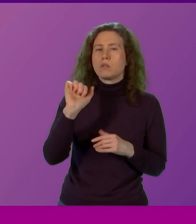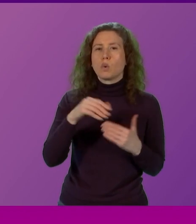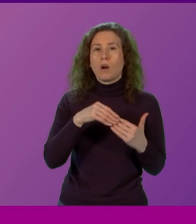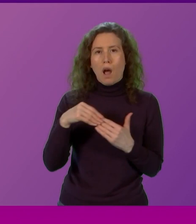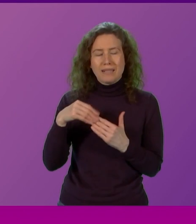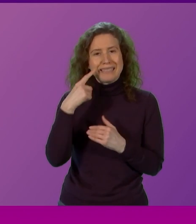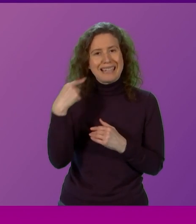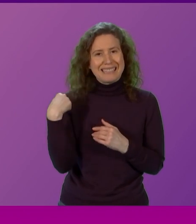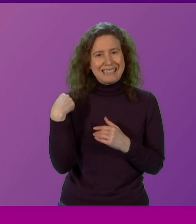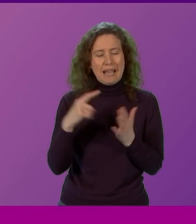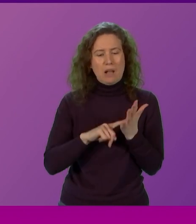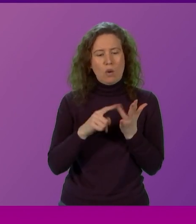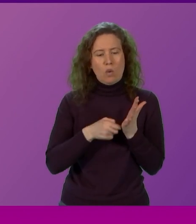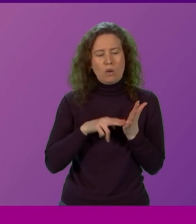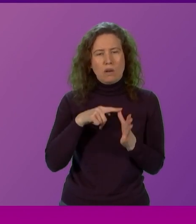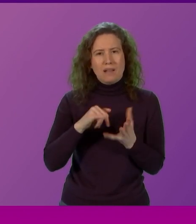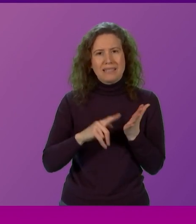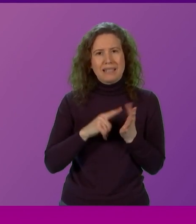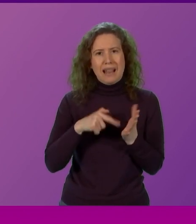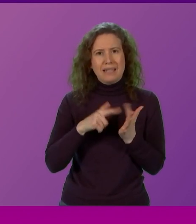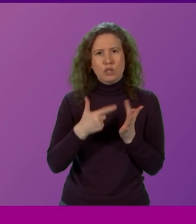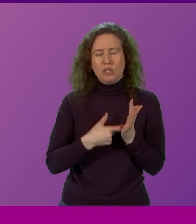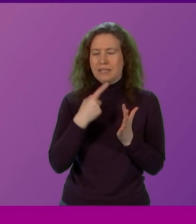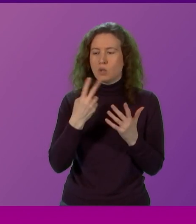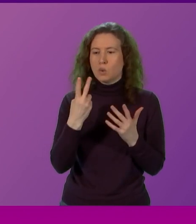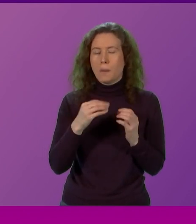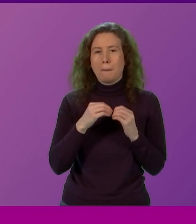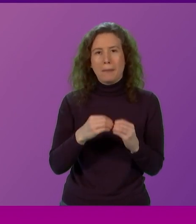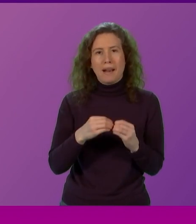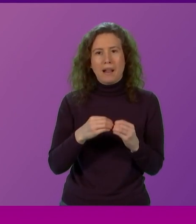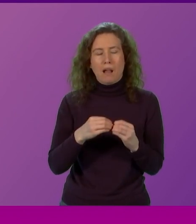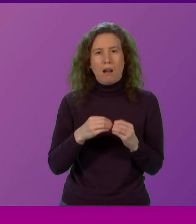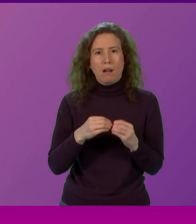Yesterday, Lorna Slater said that there were 2 billion containers in the deposit return